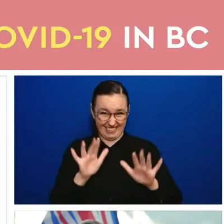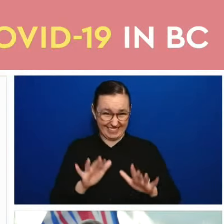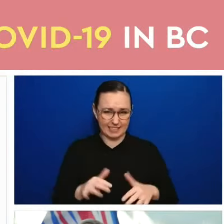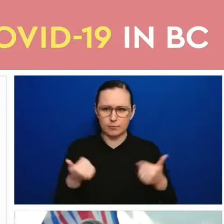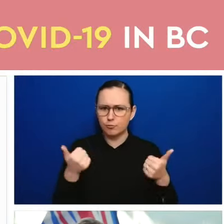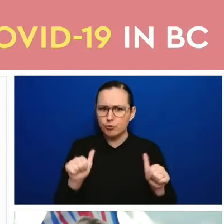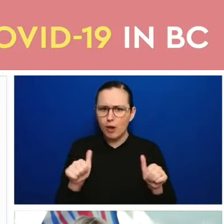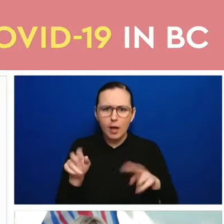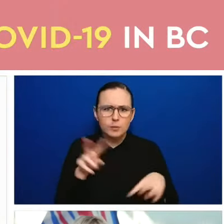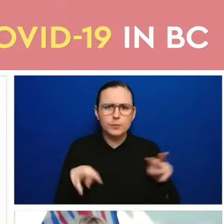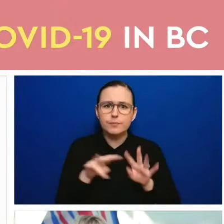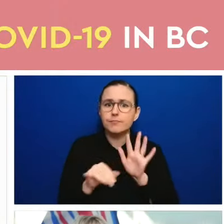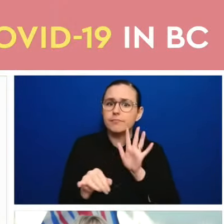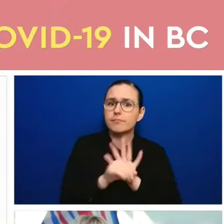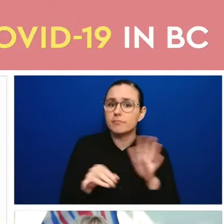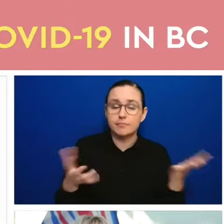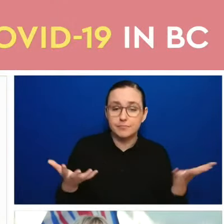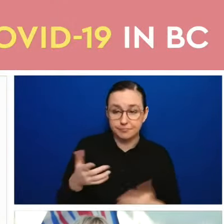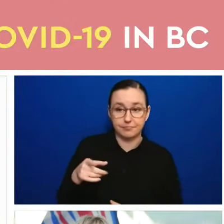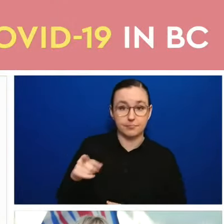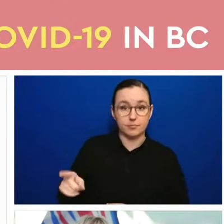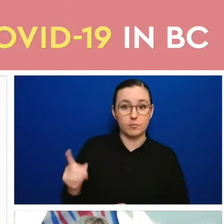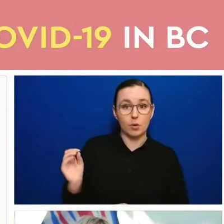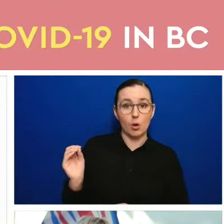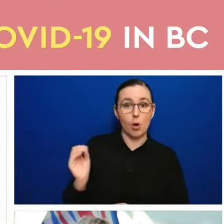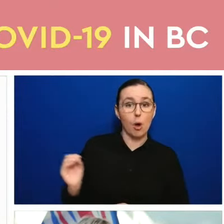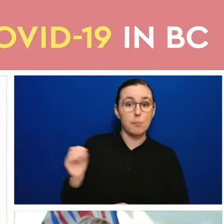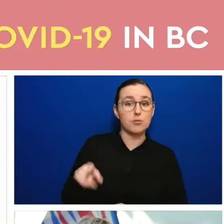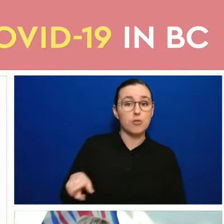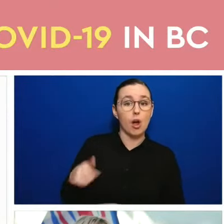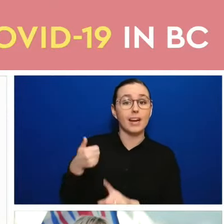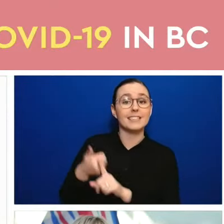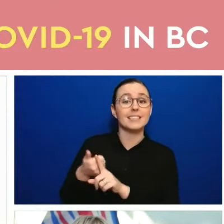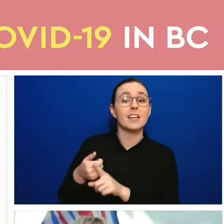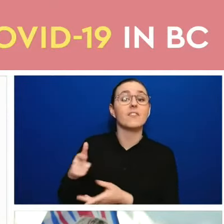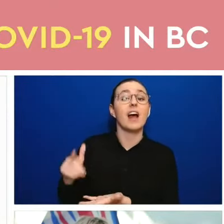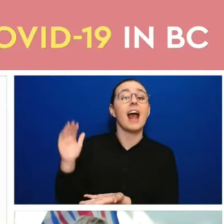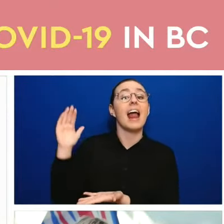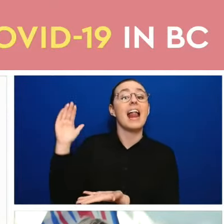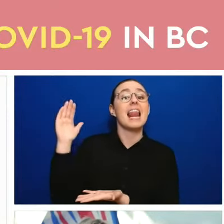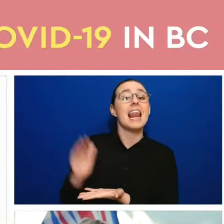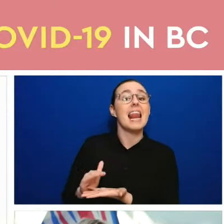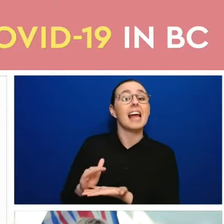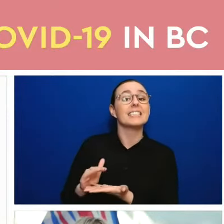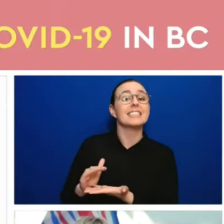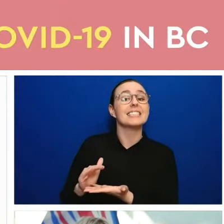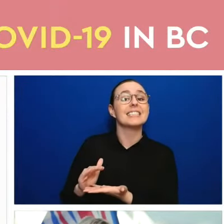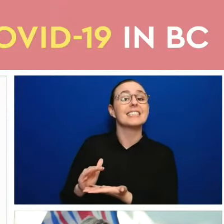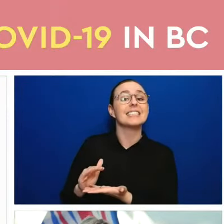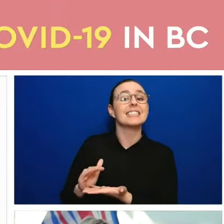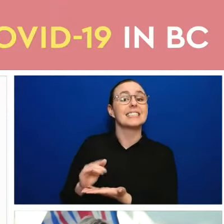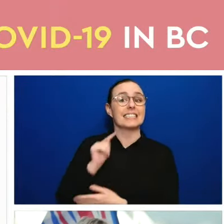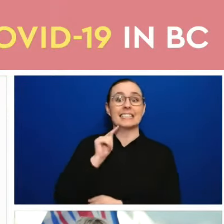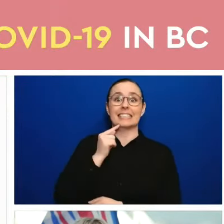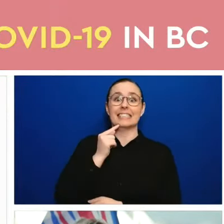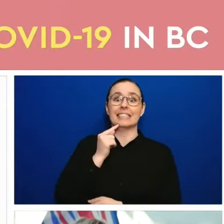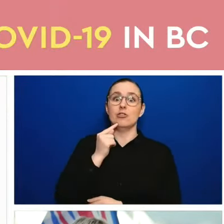this altogether and determine